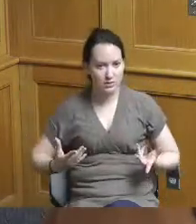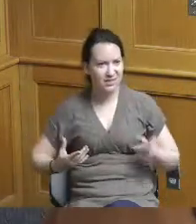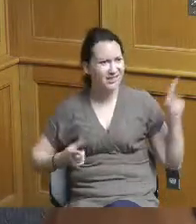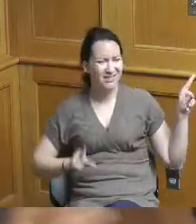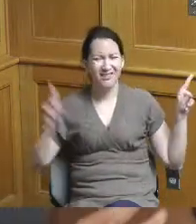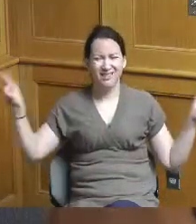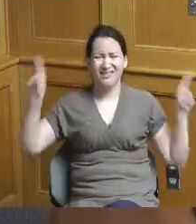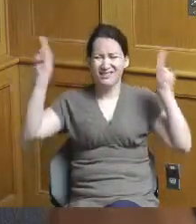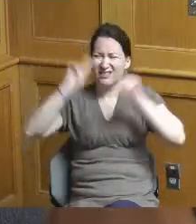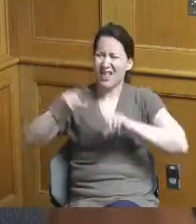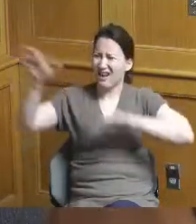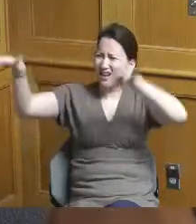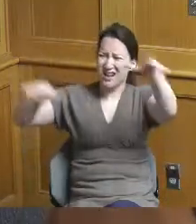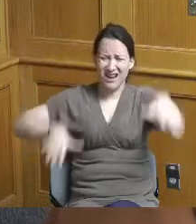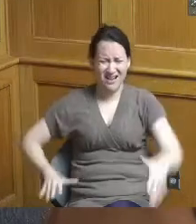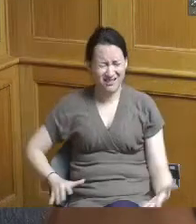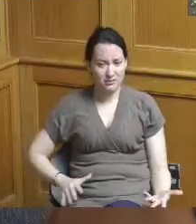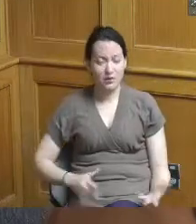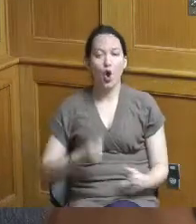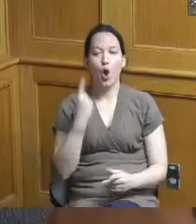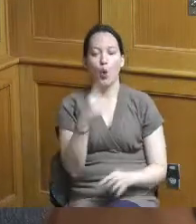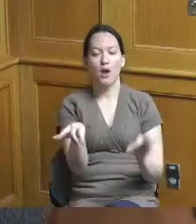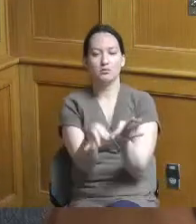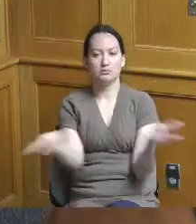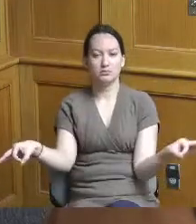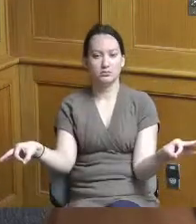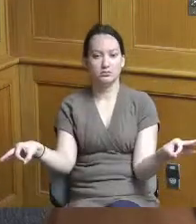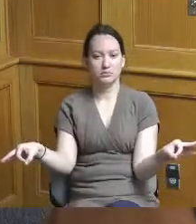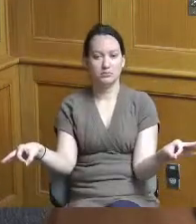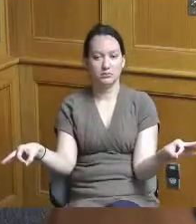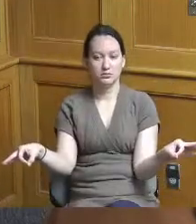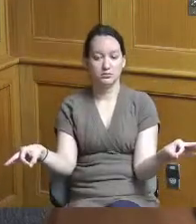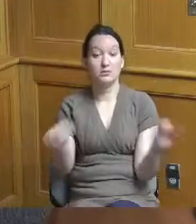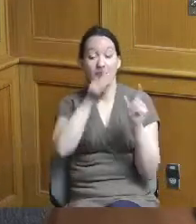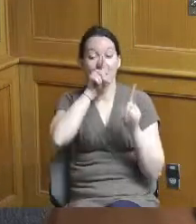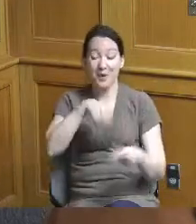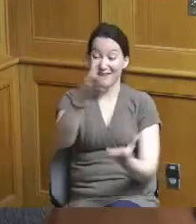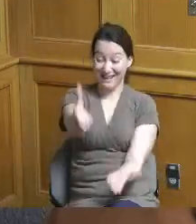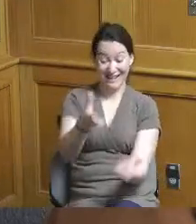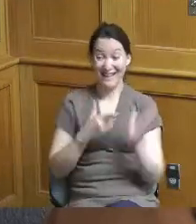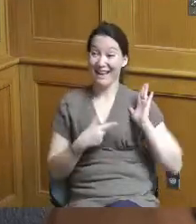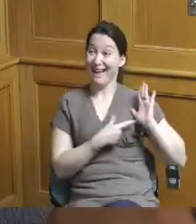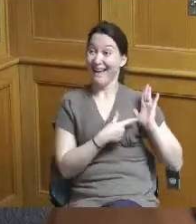and this is going out one message and then they come in with a report to say this many businesses